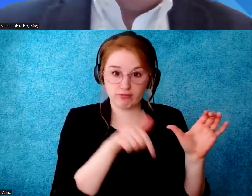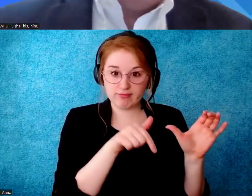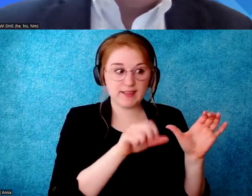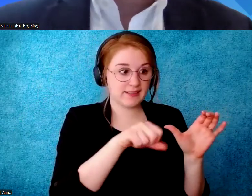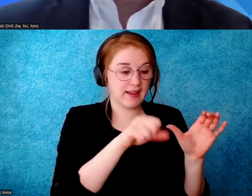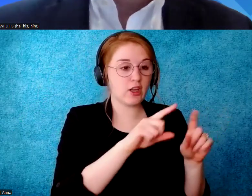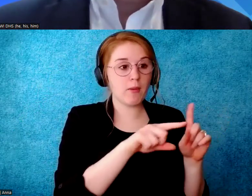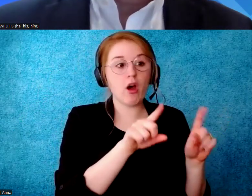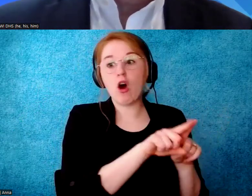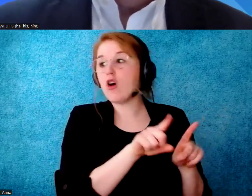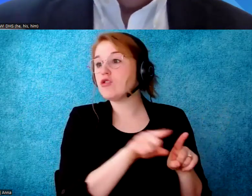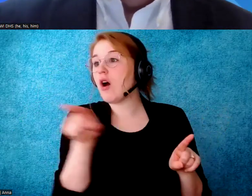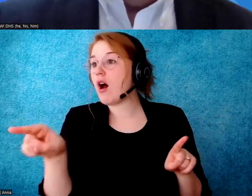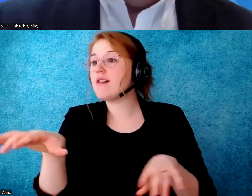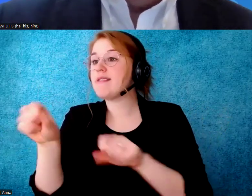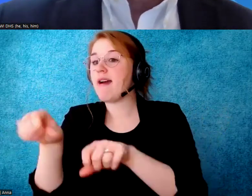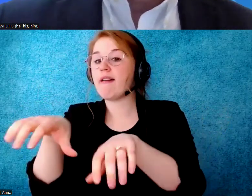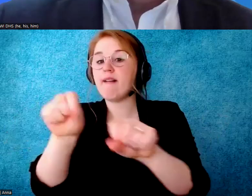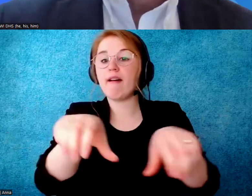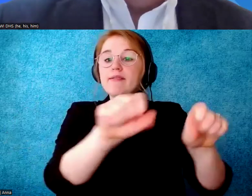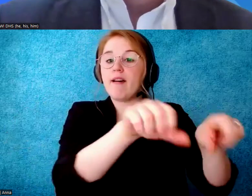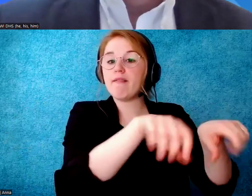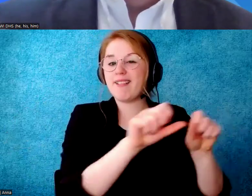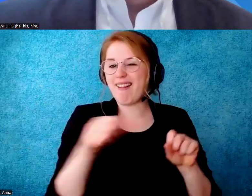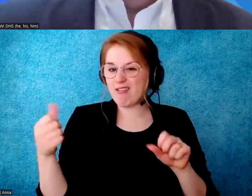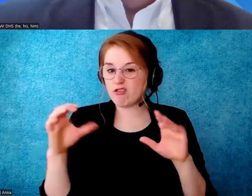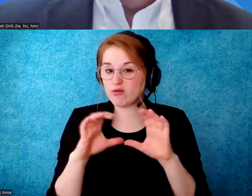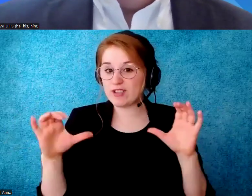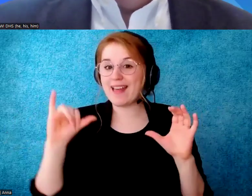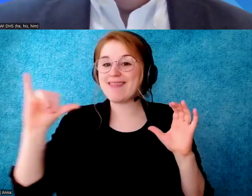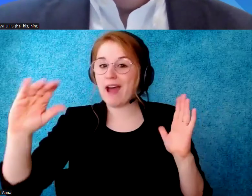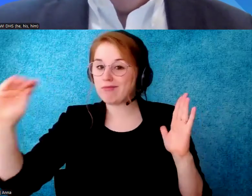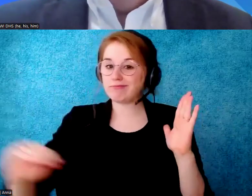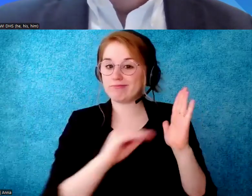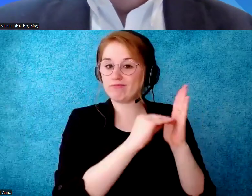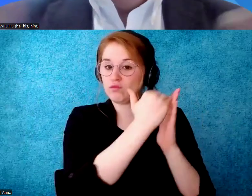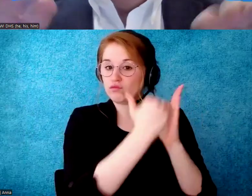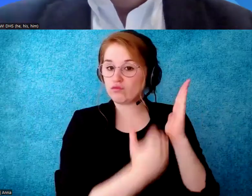All of that goes onto the registry as well. So when we have our WisCaregiver Connections,